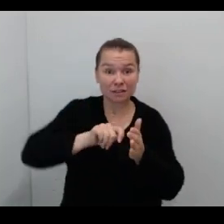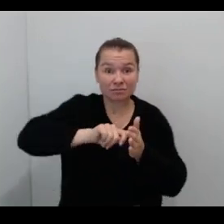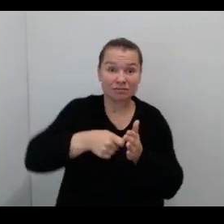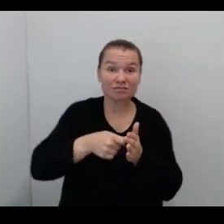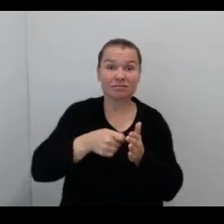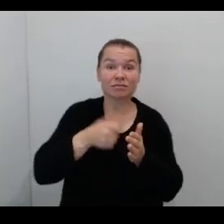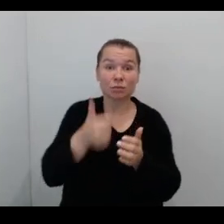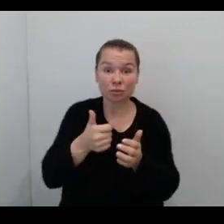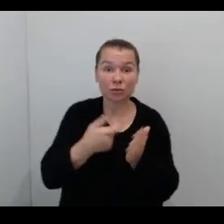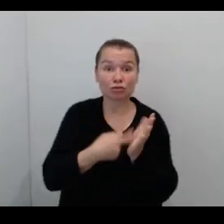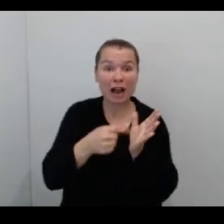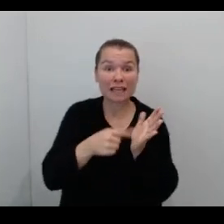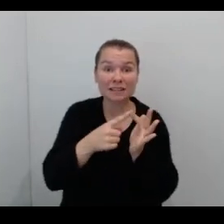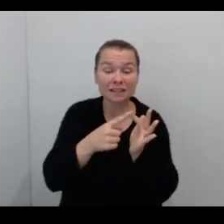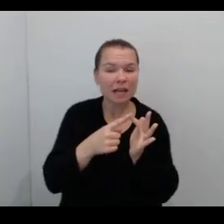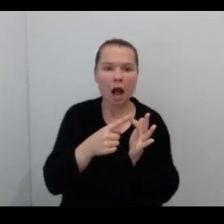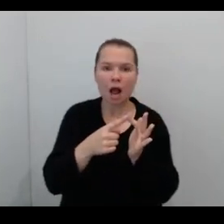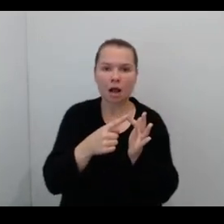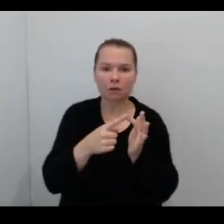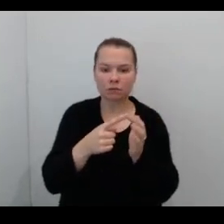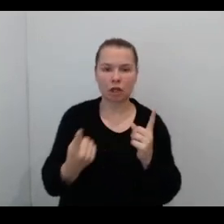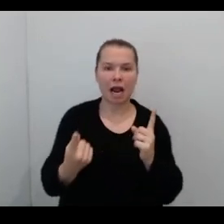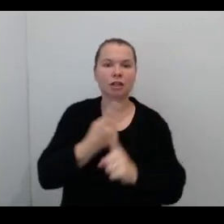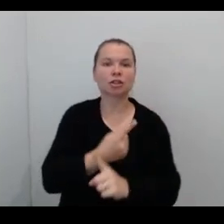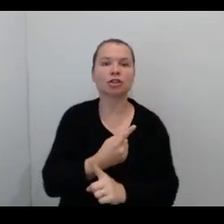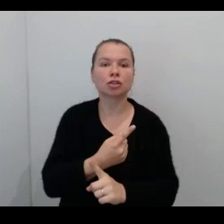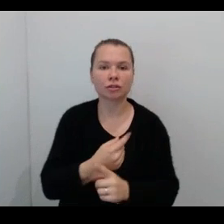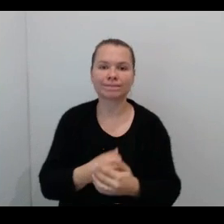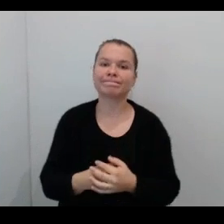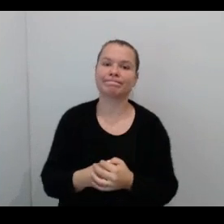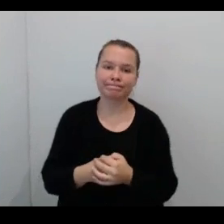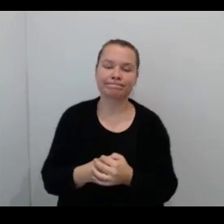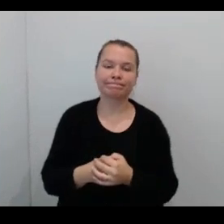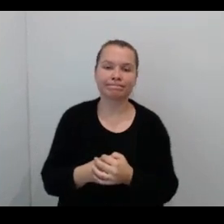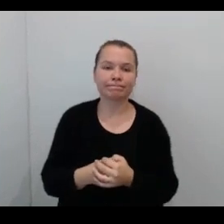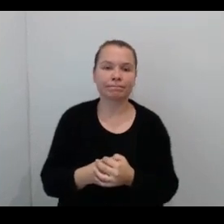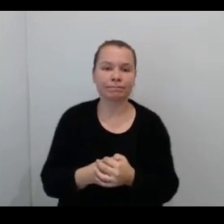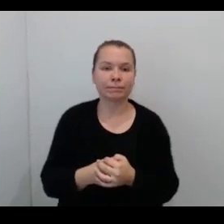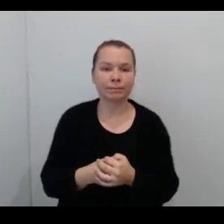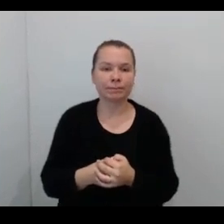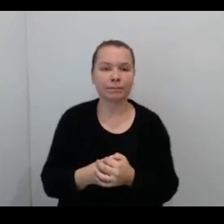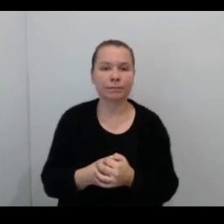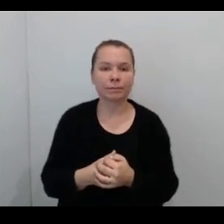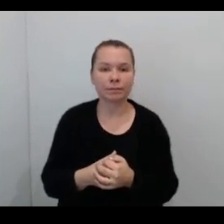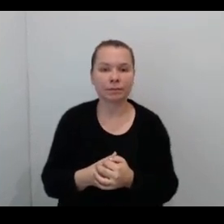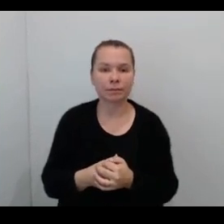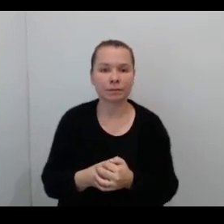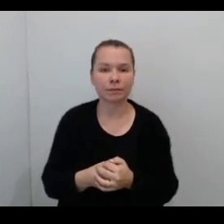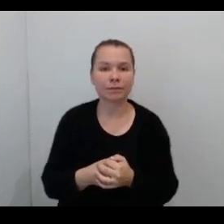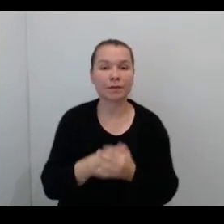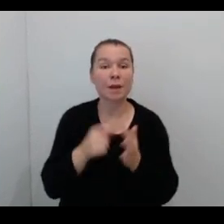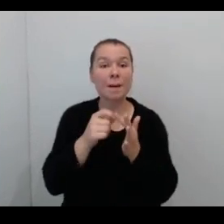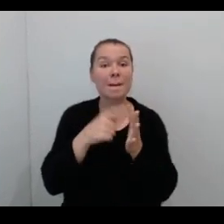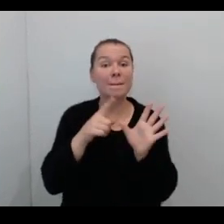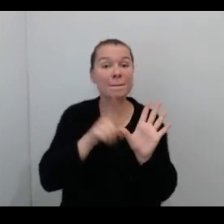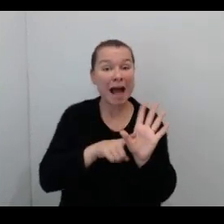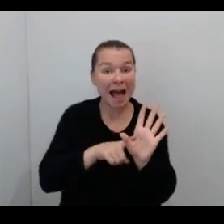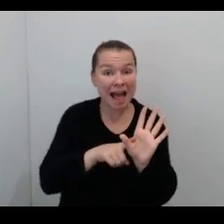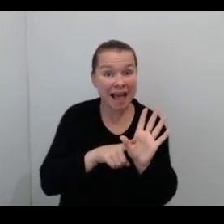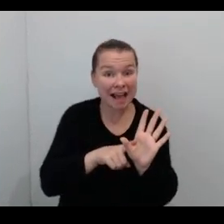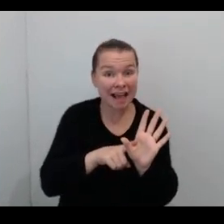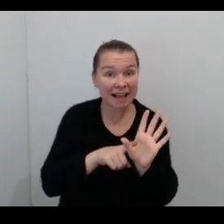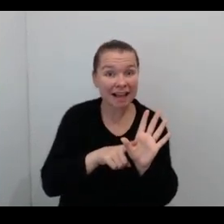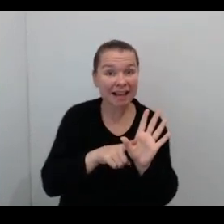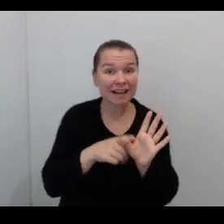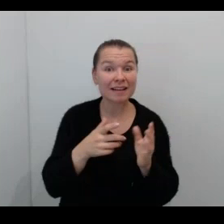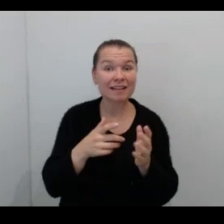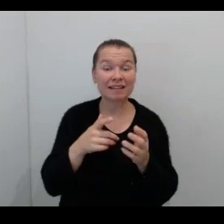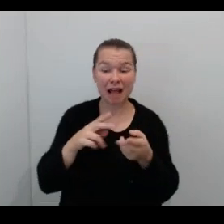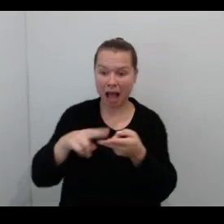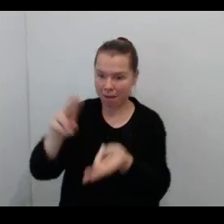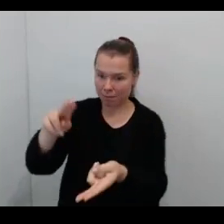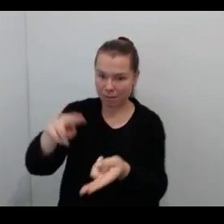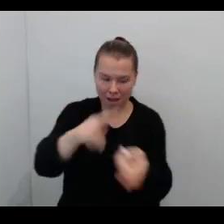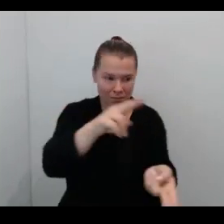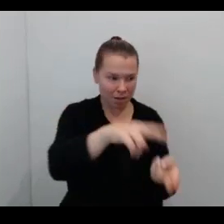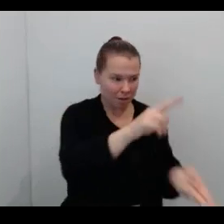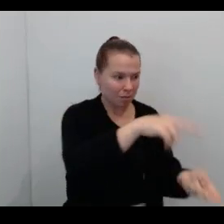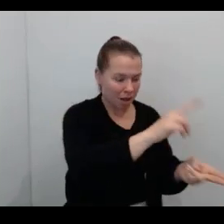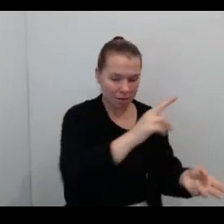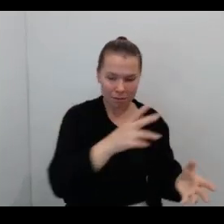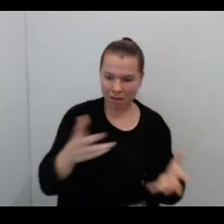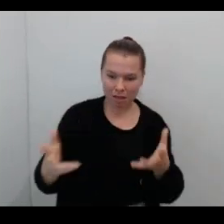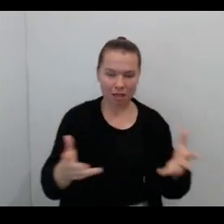And there's...going up, utility going up and rates going up.